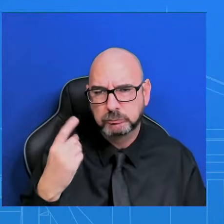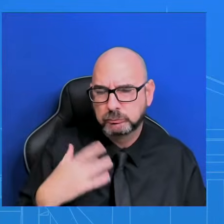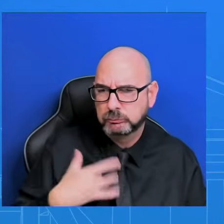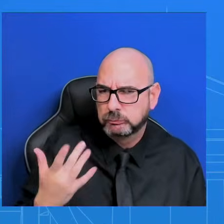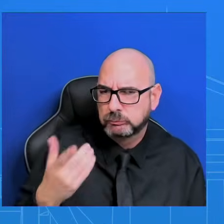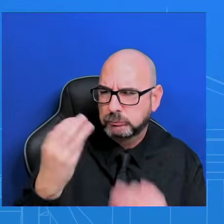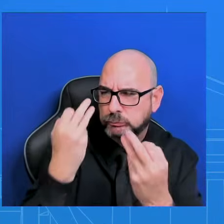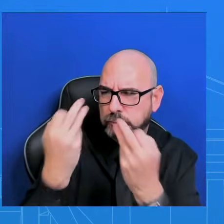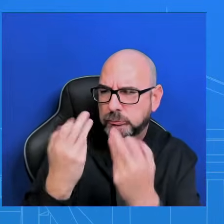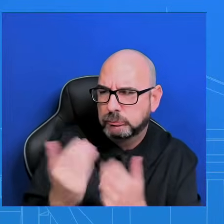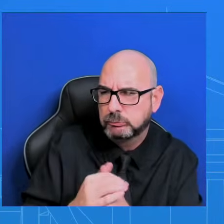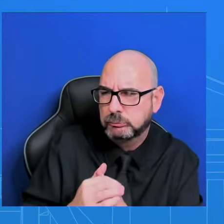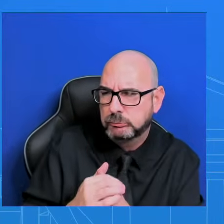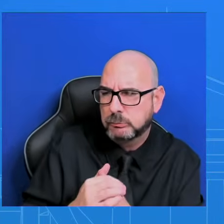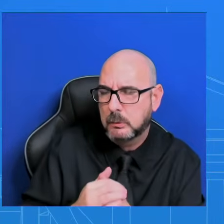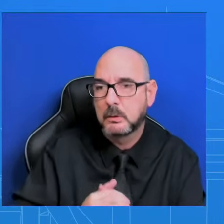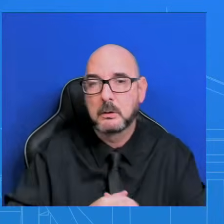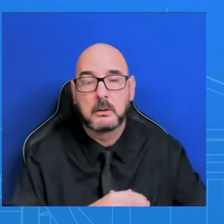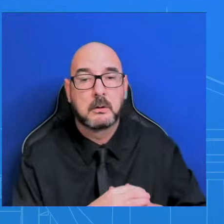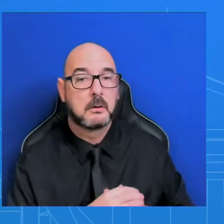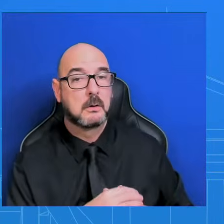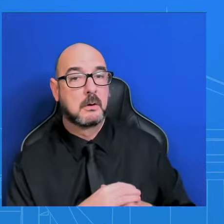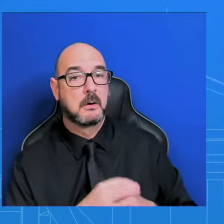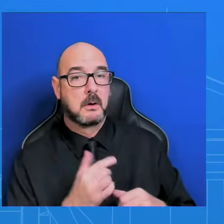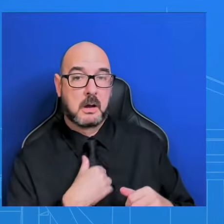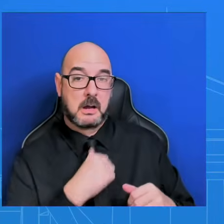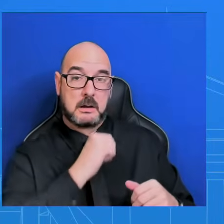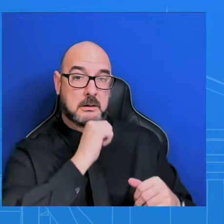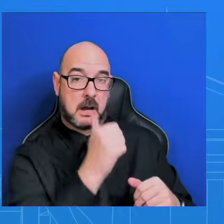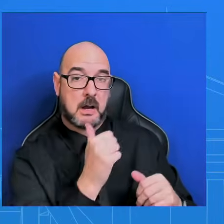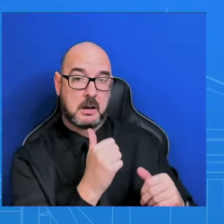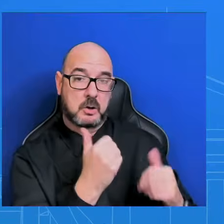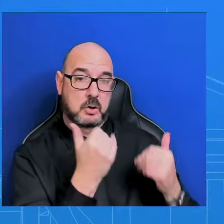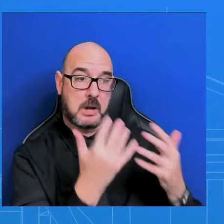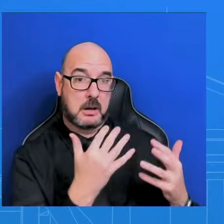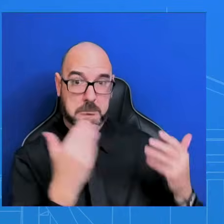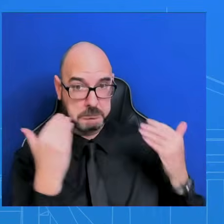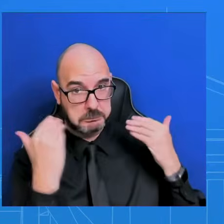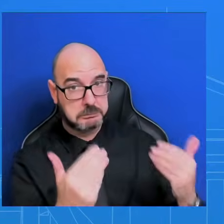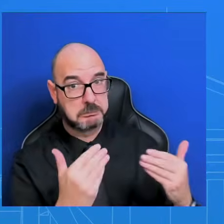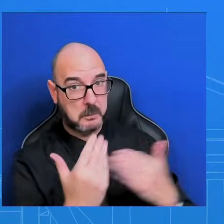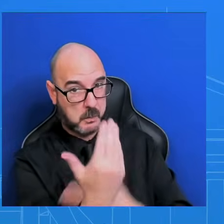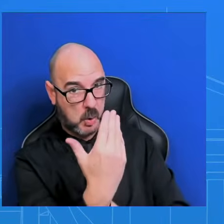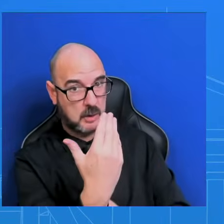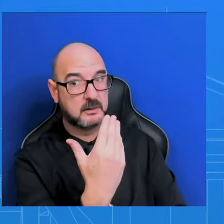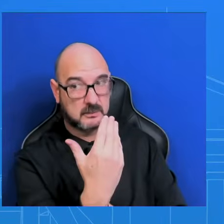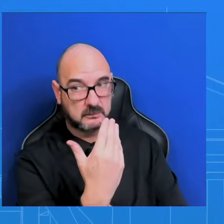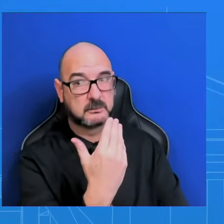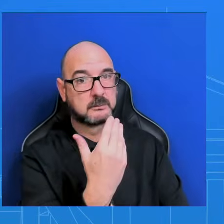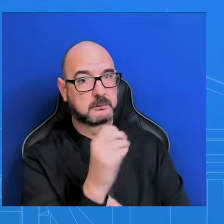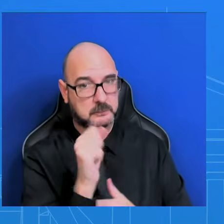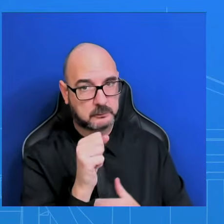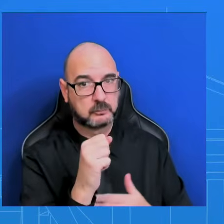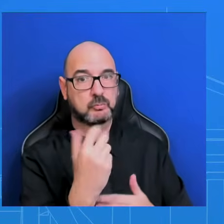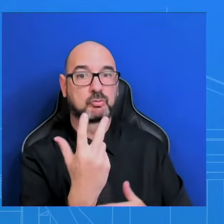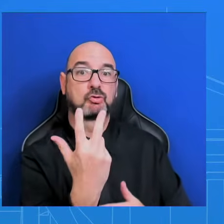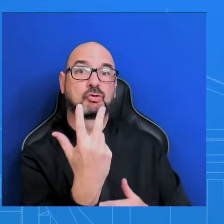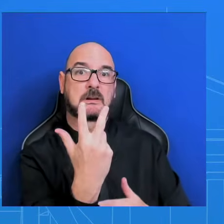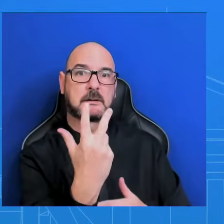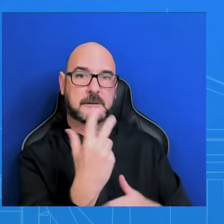we've been taking shots as needed, including this morning. Well, you know, three anti-ship cruise missiles were sitting on the rails ready to go, and we knocked them out